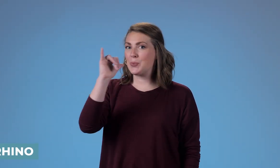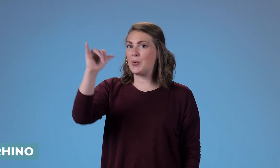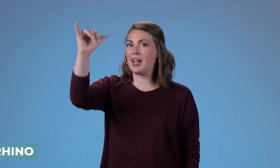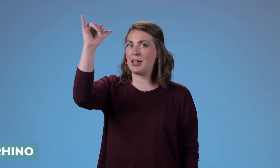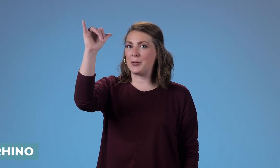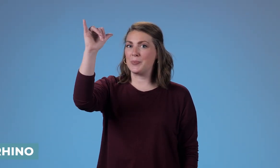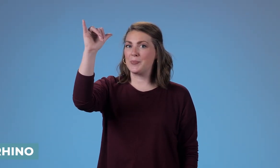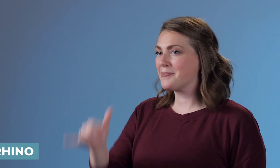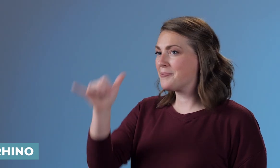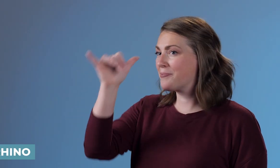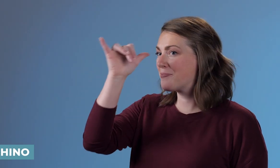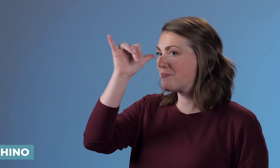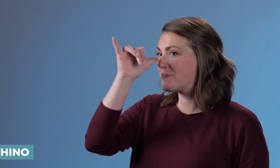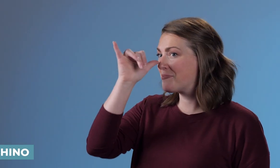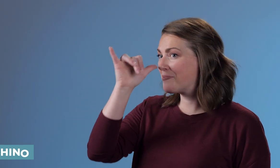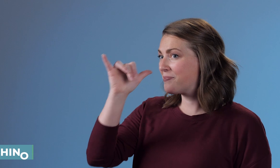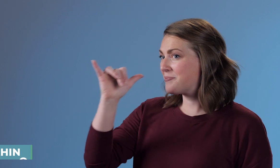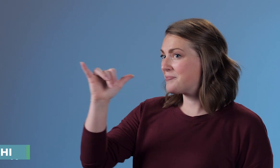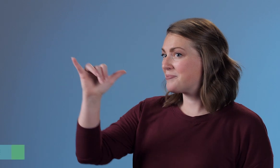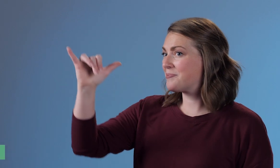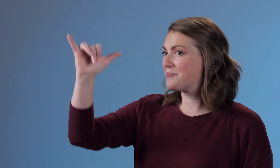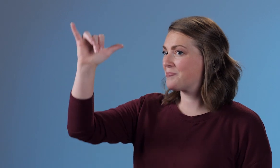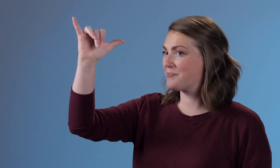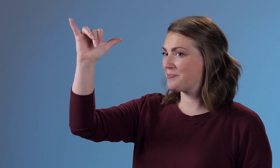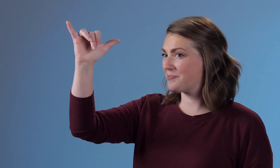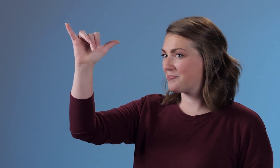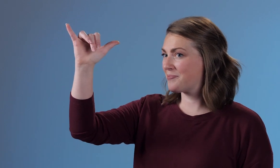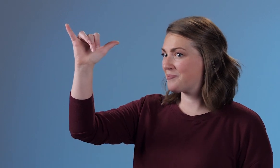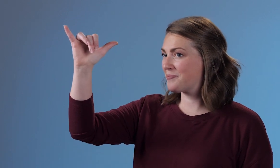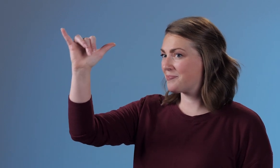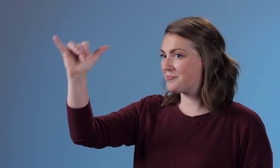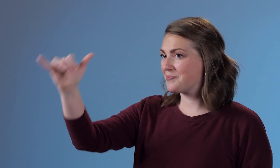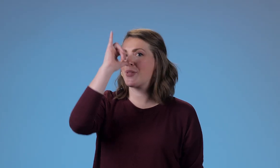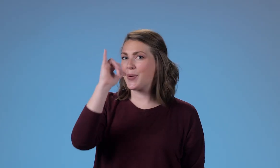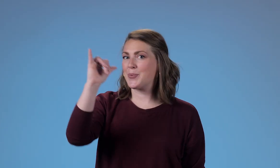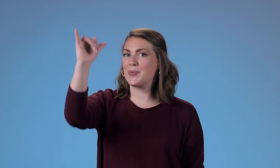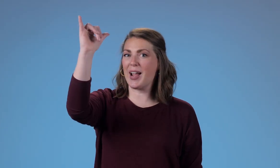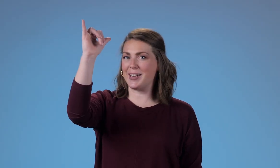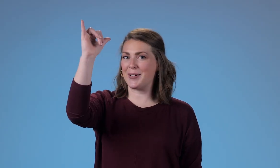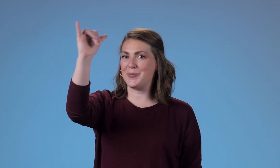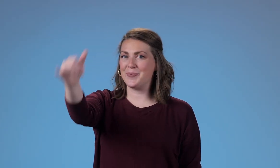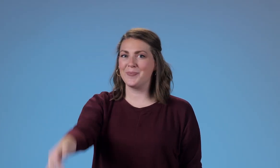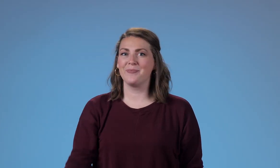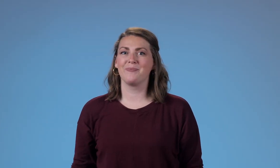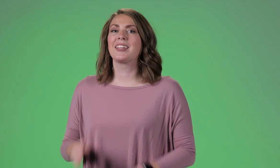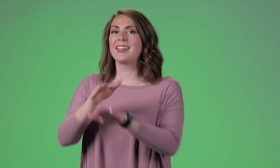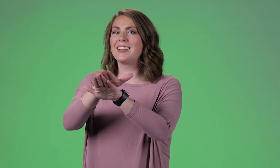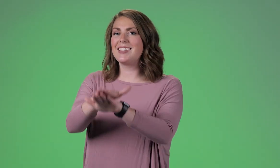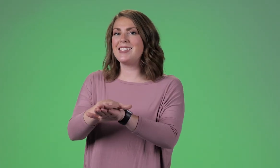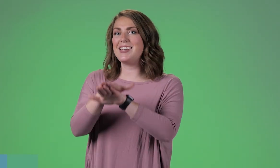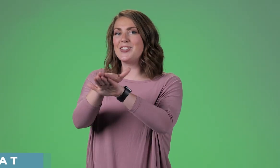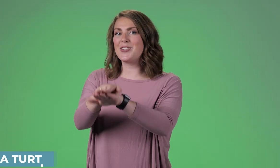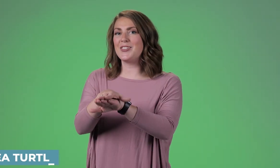rhino', your hand is making the rhinos horn 'rhino'. 'Sea turtle,